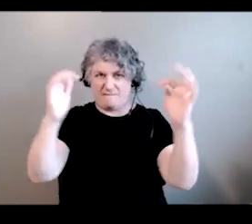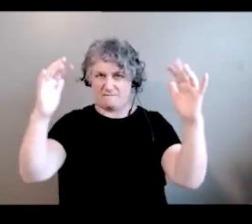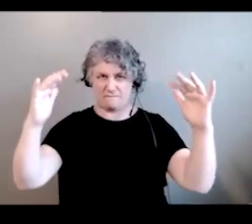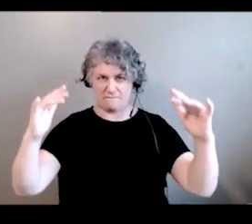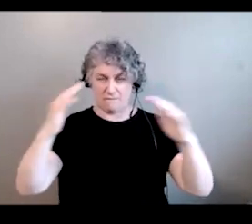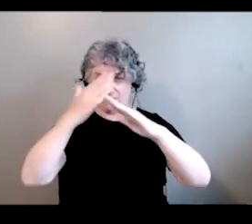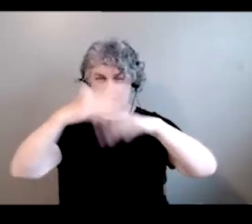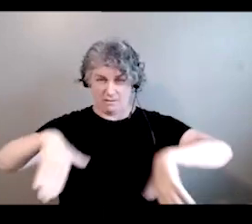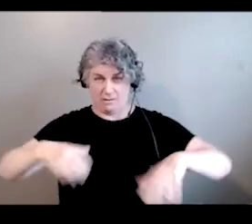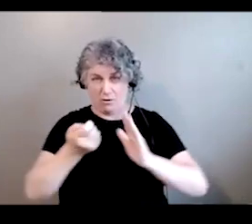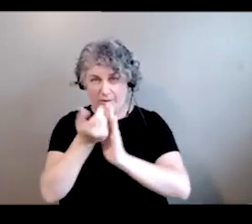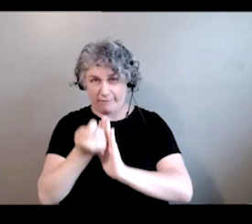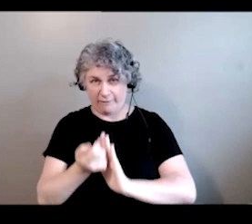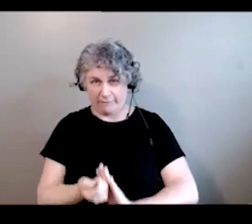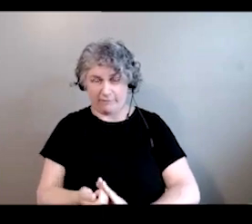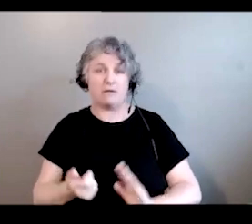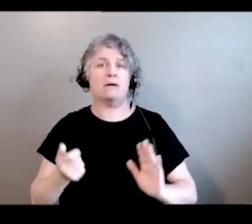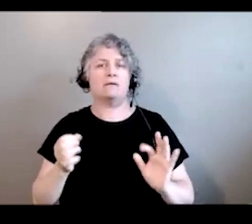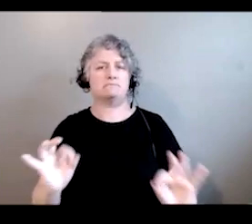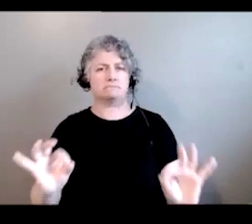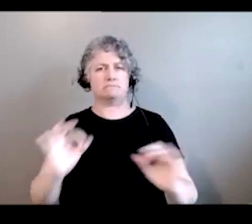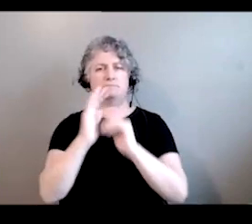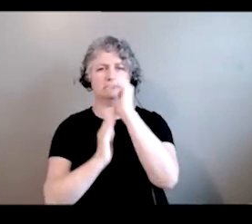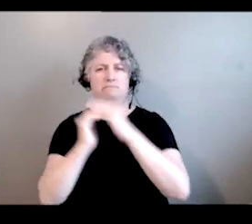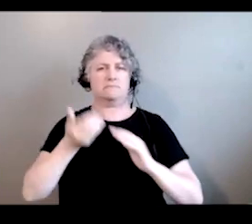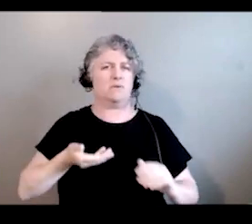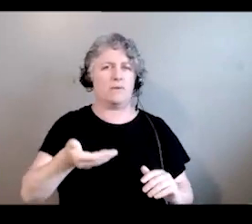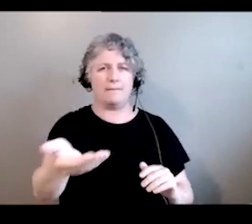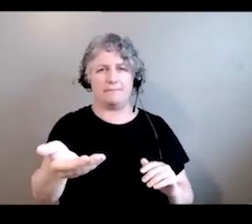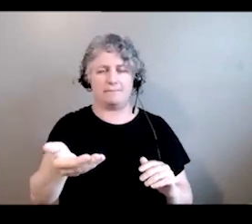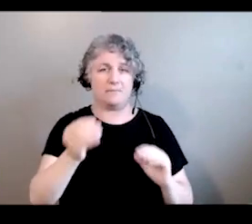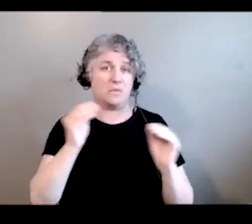those barriers from the get go. So. Those barriers aren't going to be a thing. Going forward.